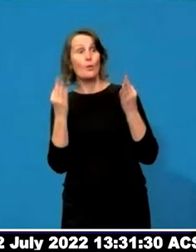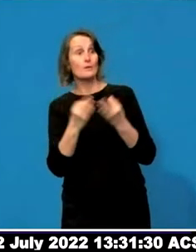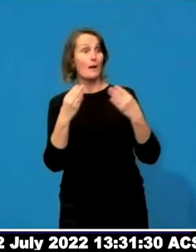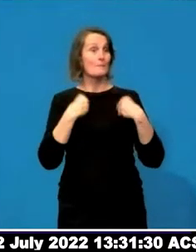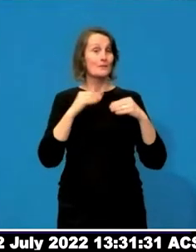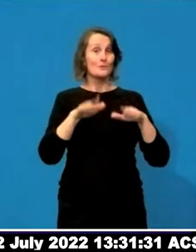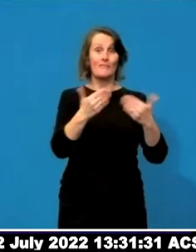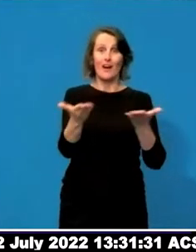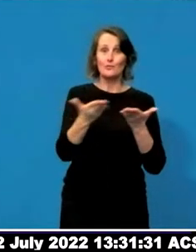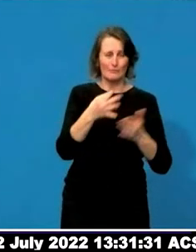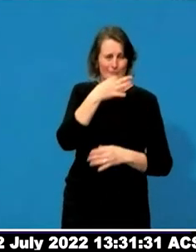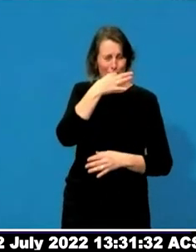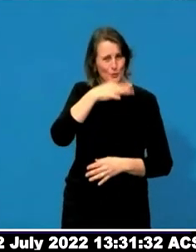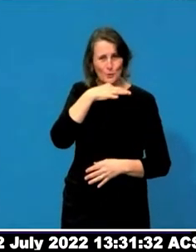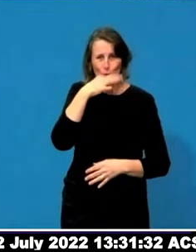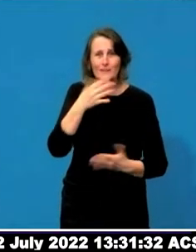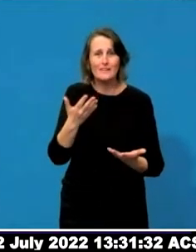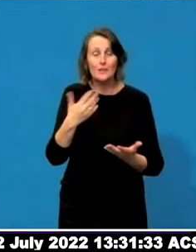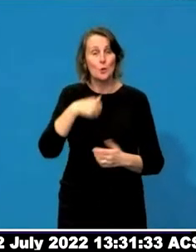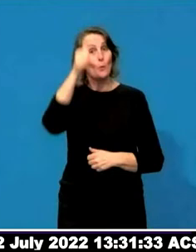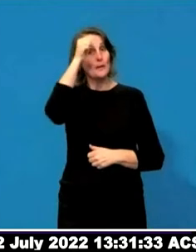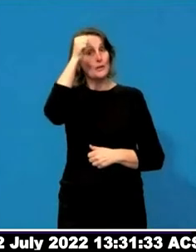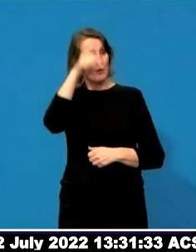We acknowledge the role that families play in providing the care,